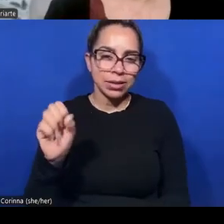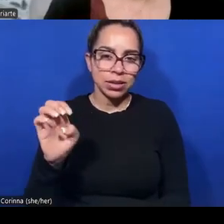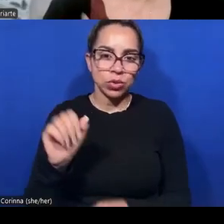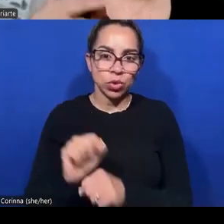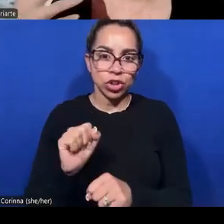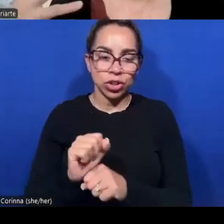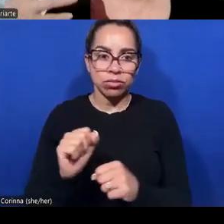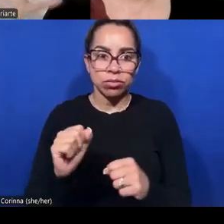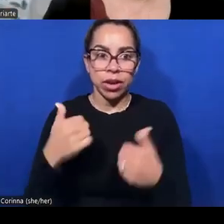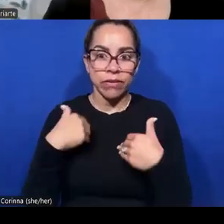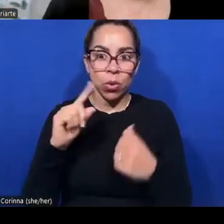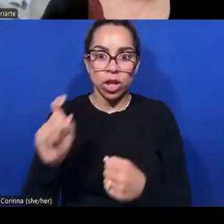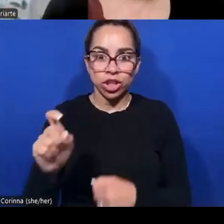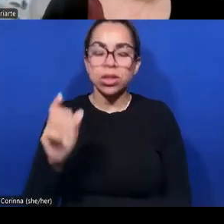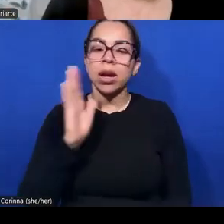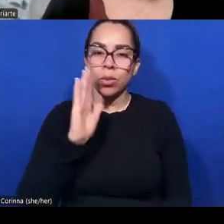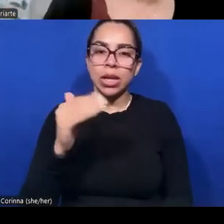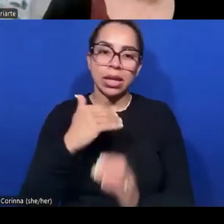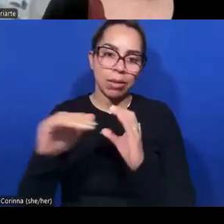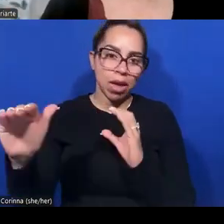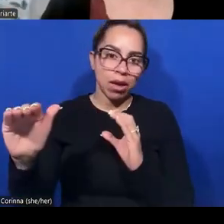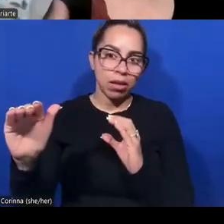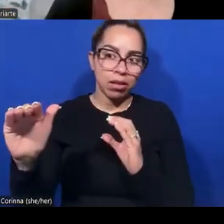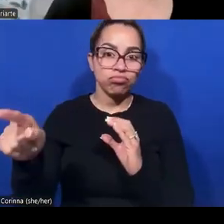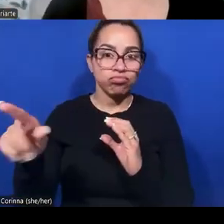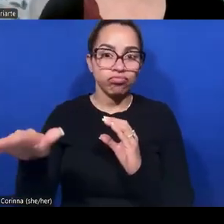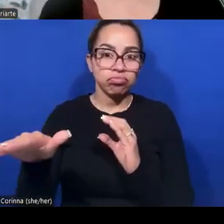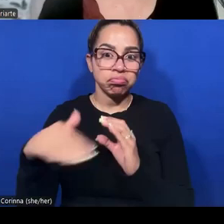In fact, I would email them and they would email me the response.